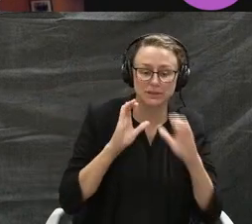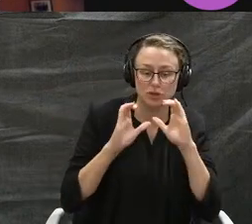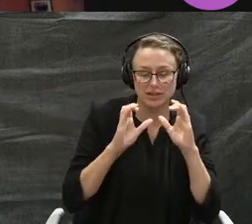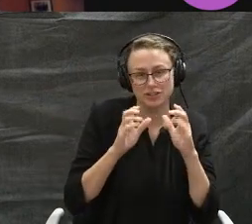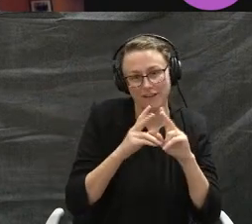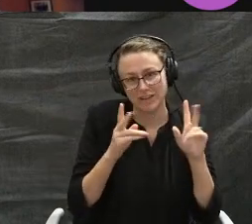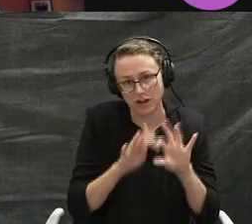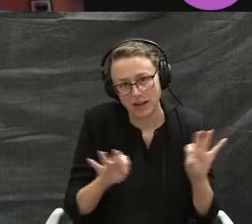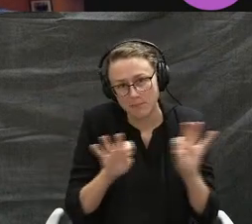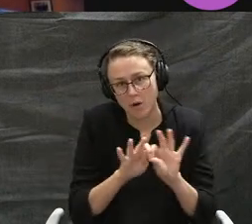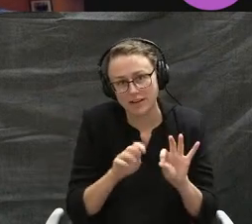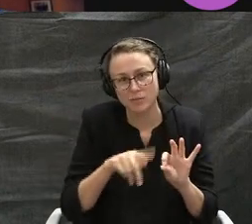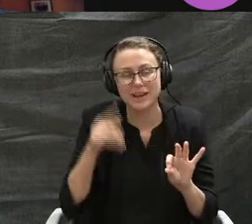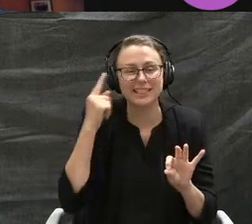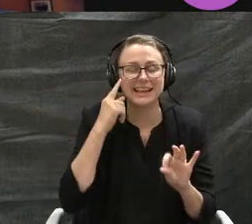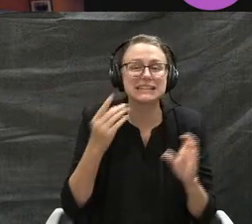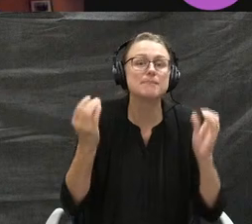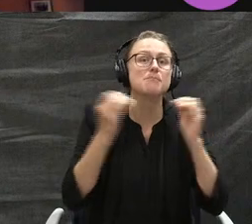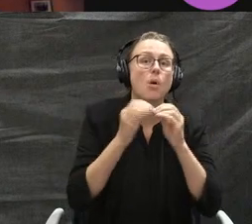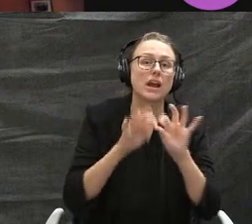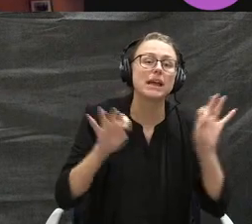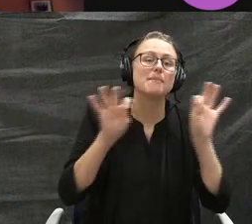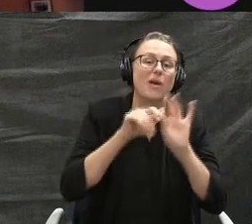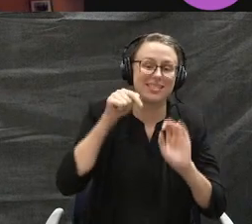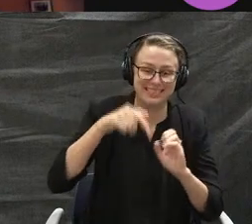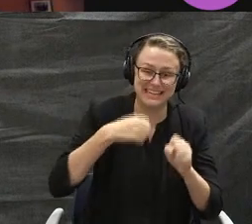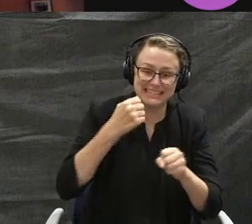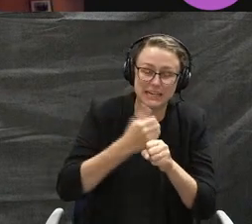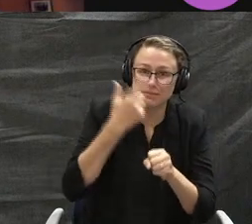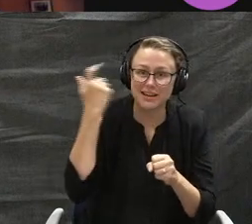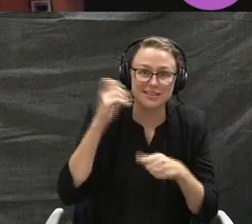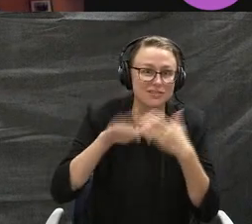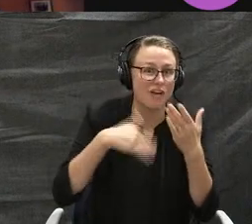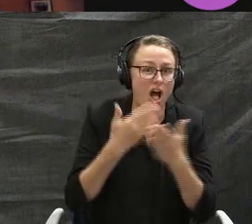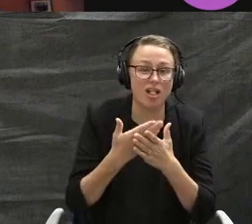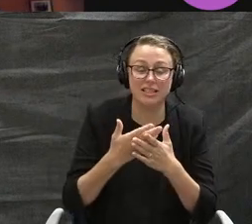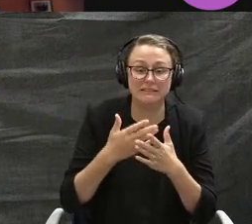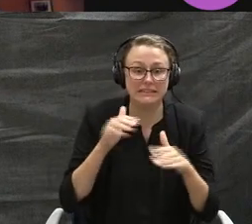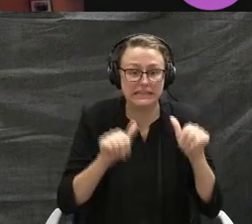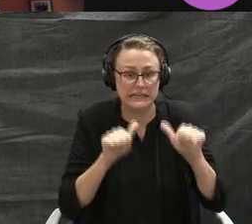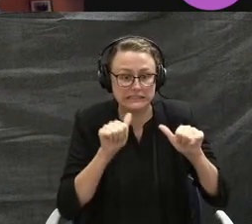and we think it's even more important in this upcoming year due to all the uncertainty in the potential changes. With